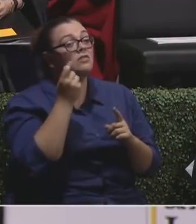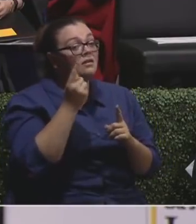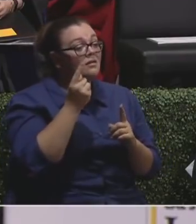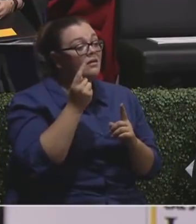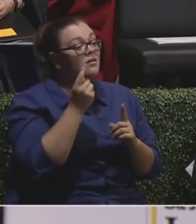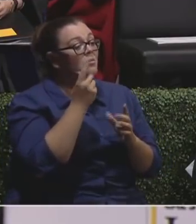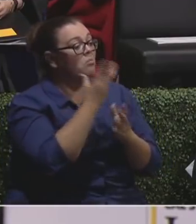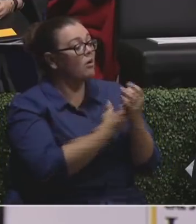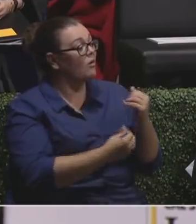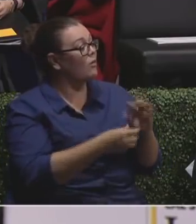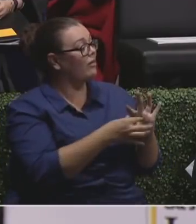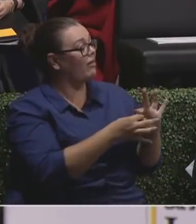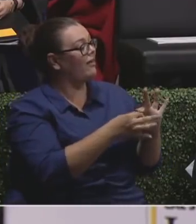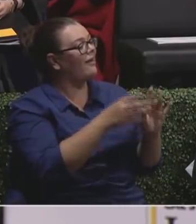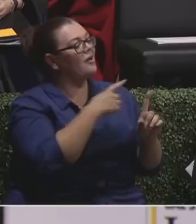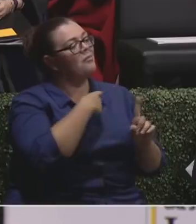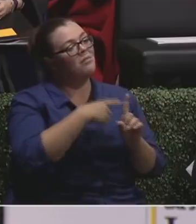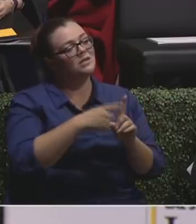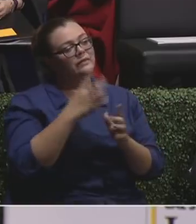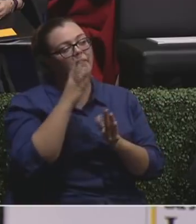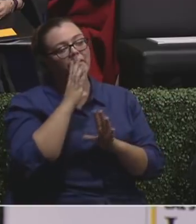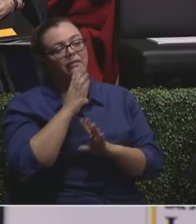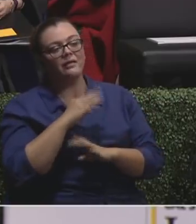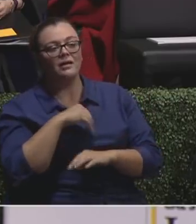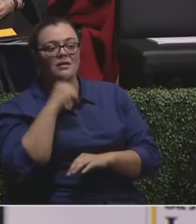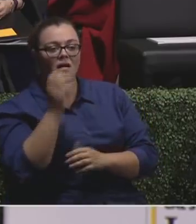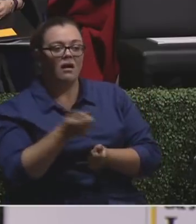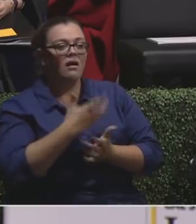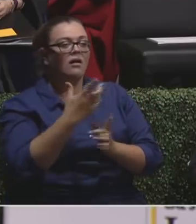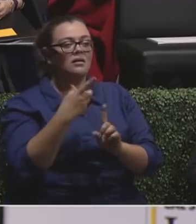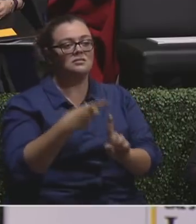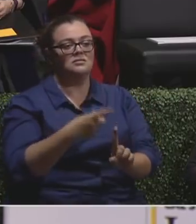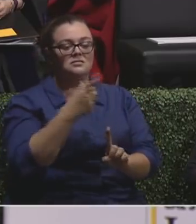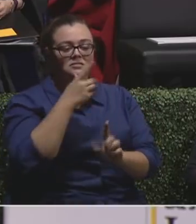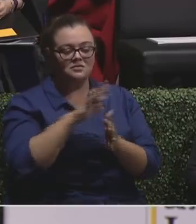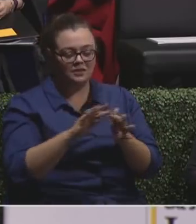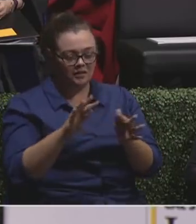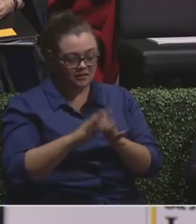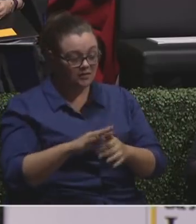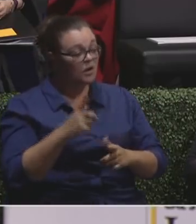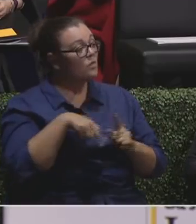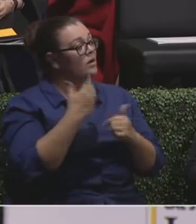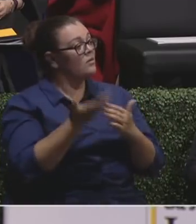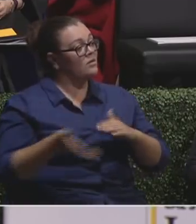OWN YOUR STORY AND TELL YOUR STORY. HAVE THE COURAGE TO LISTEN TO THE STORIES, IDEAS AND OPINIONS, AND LISTEN TO UNDERSTAND BOTH WHAT IS SAID AND WHAT IS LEFT UNSAID.